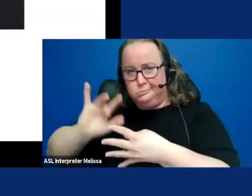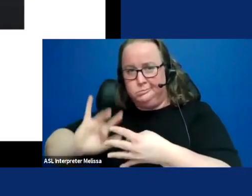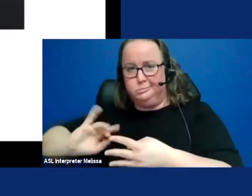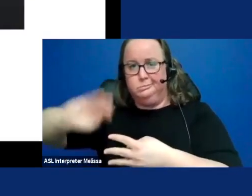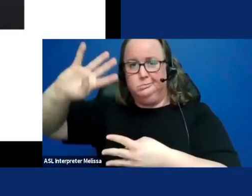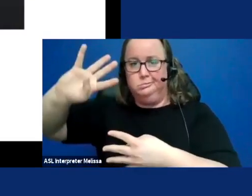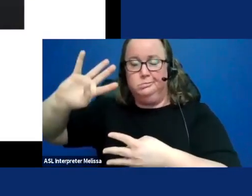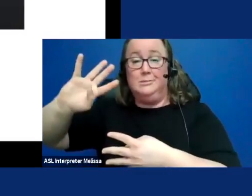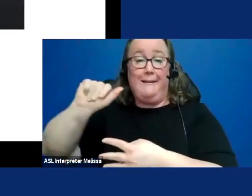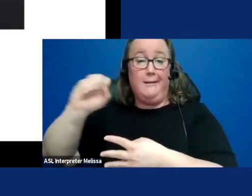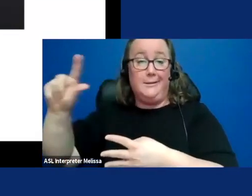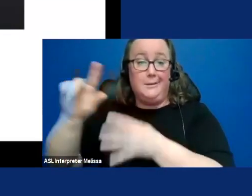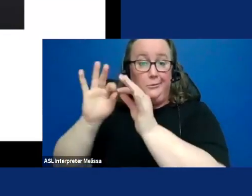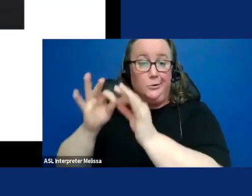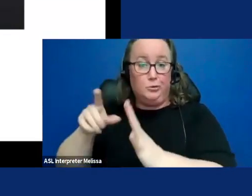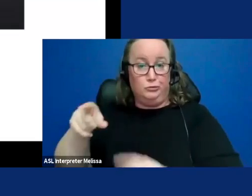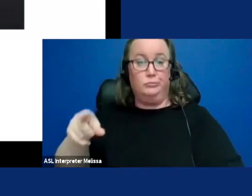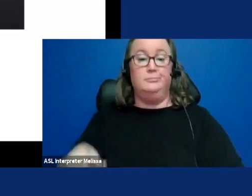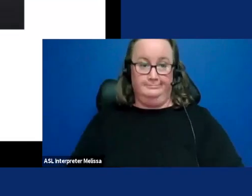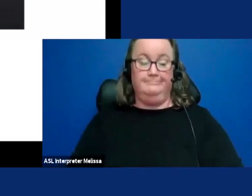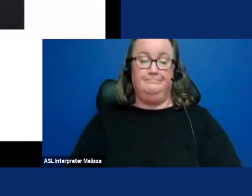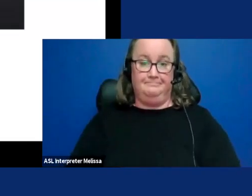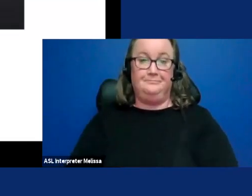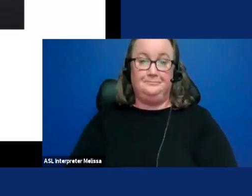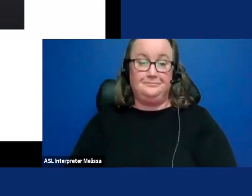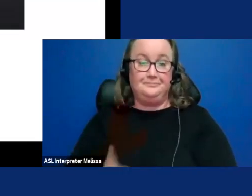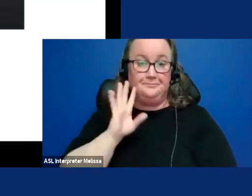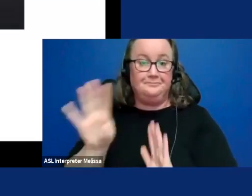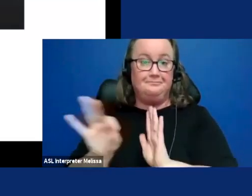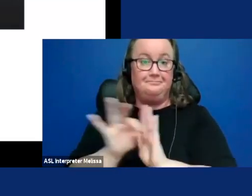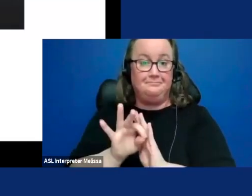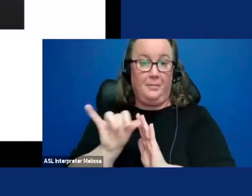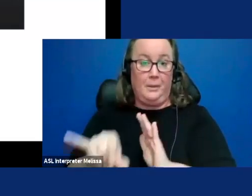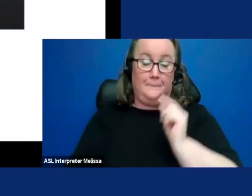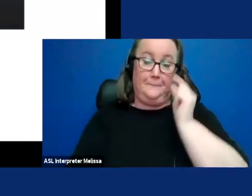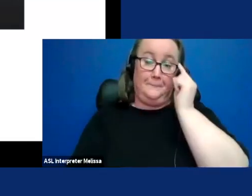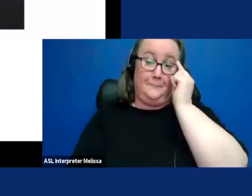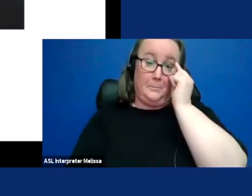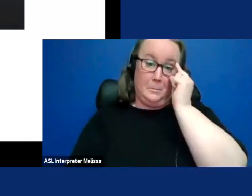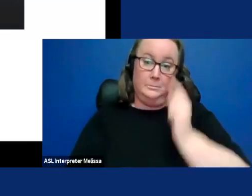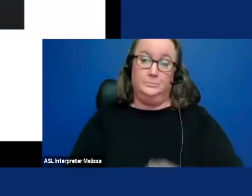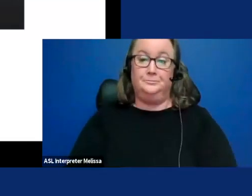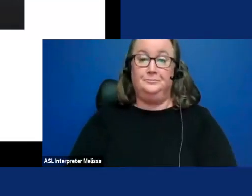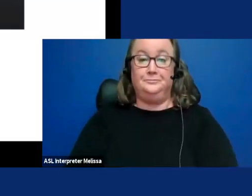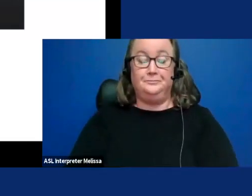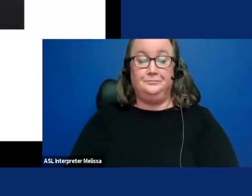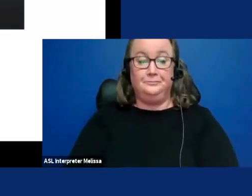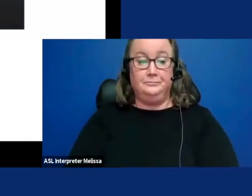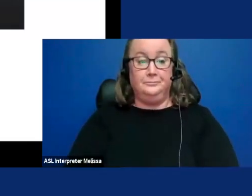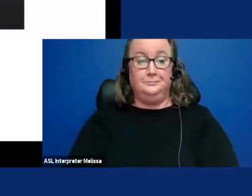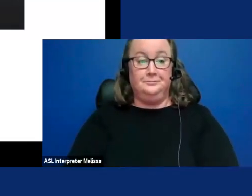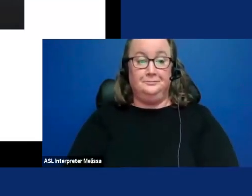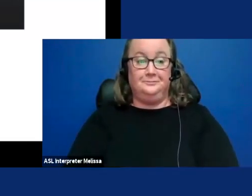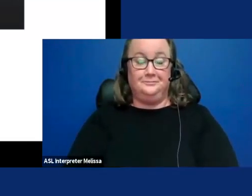Click on that, and several options will show up, and you can choose interpretation from there.